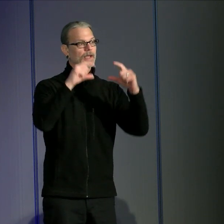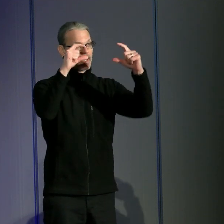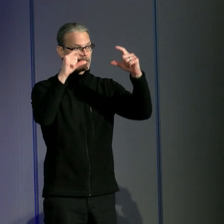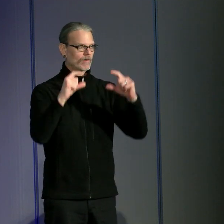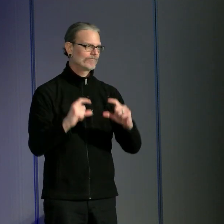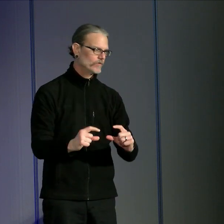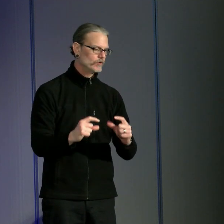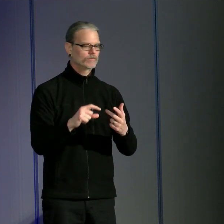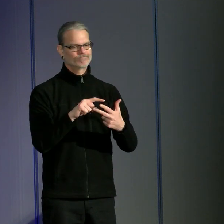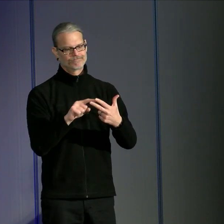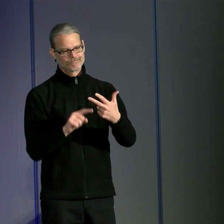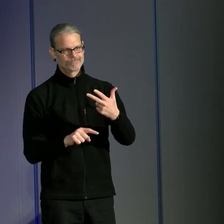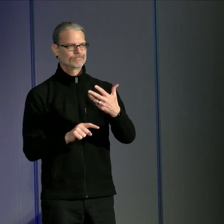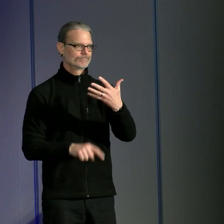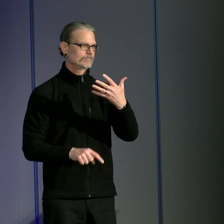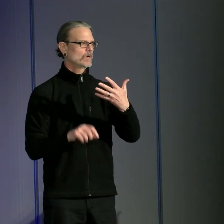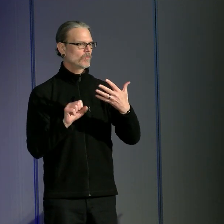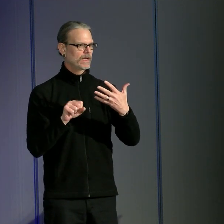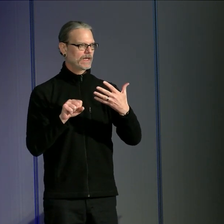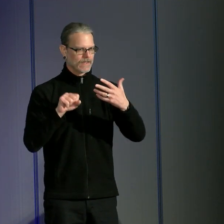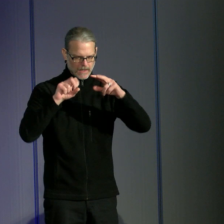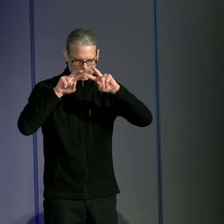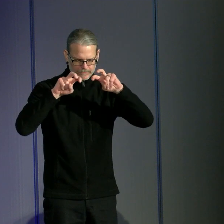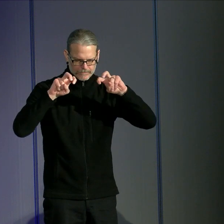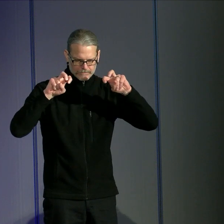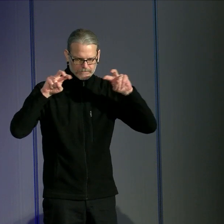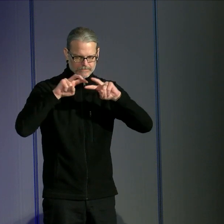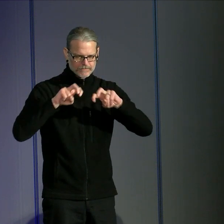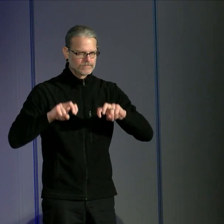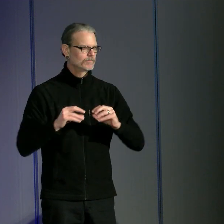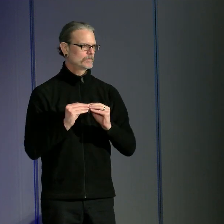on that we can look at in more detail analysis.